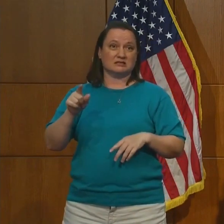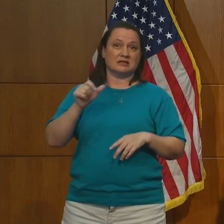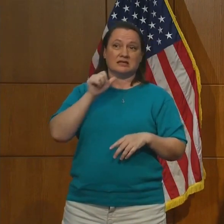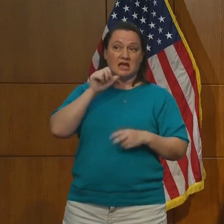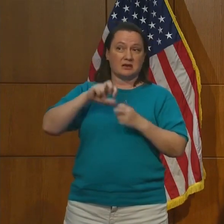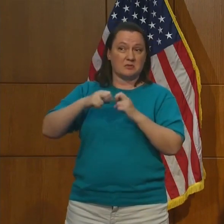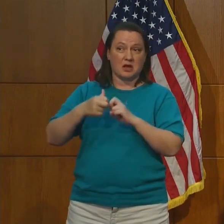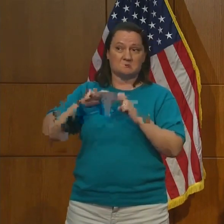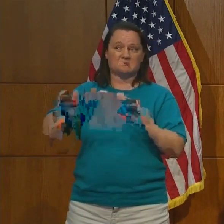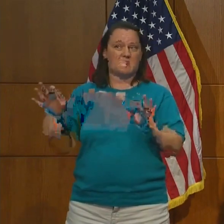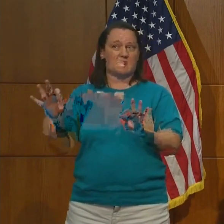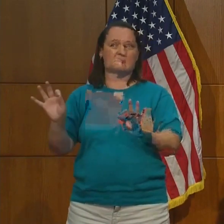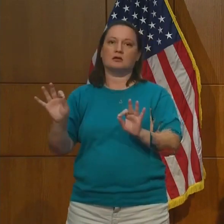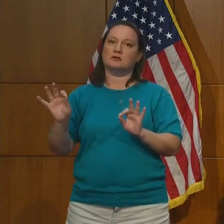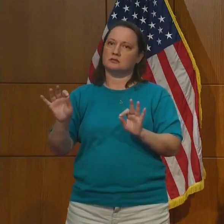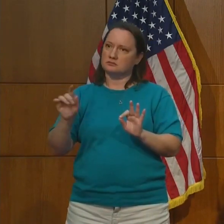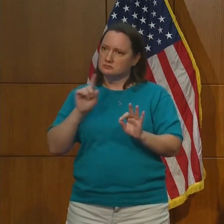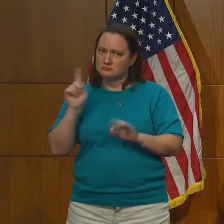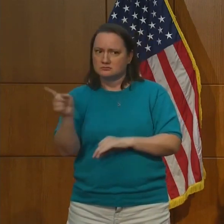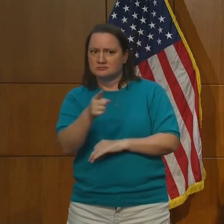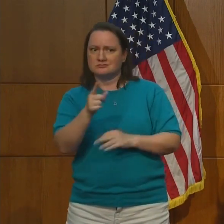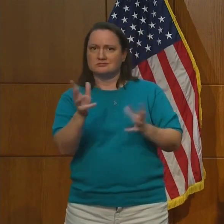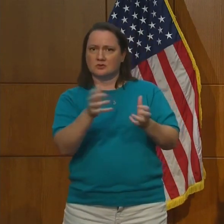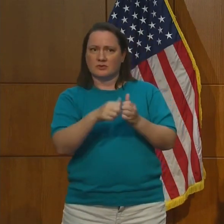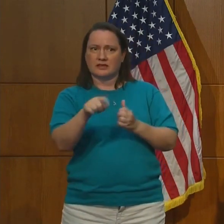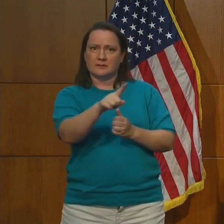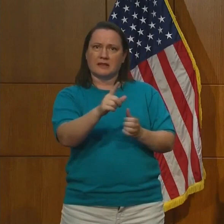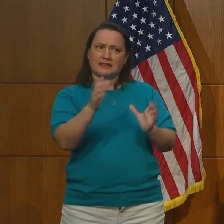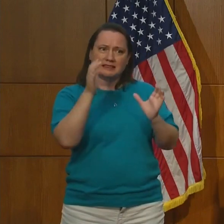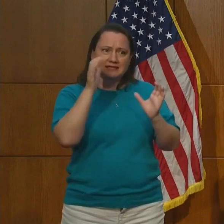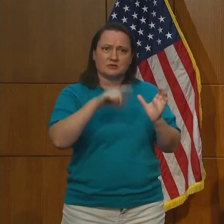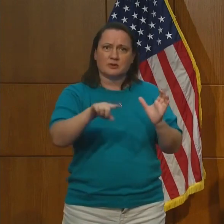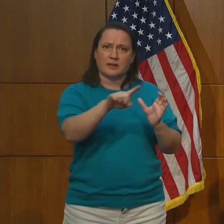IS THAT WE NEED TO LISTEN AND